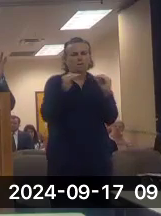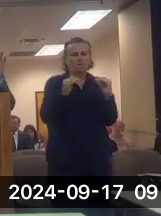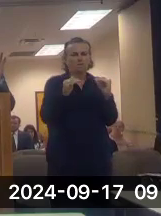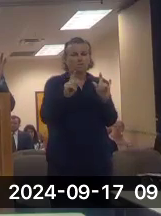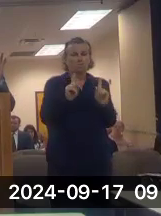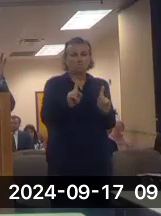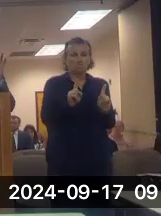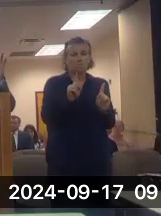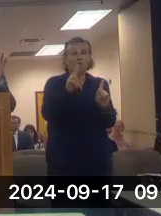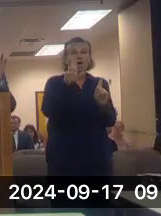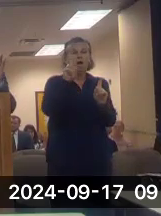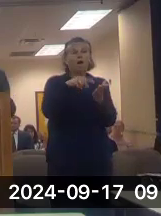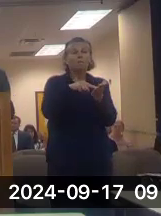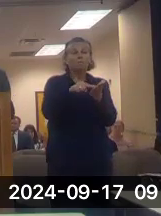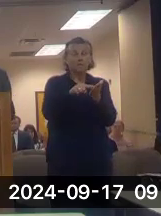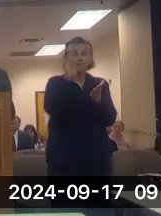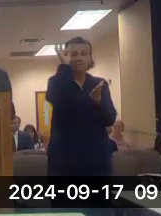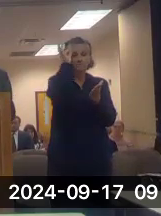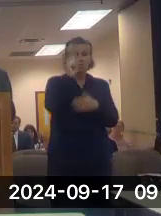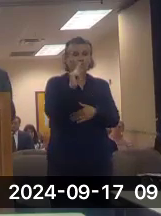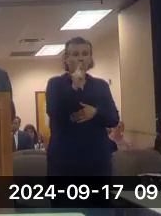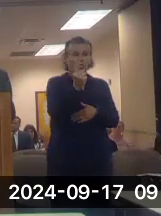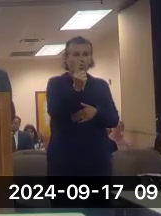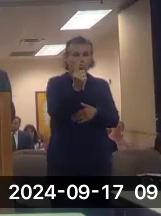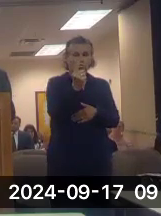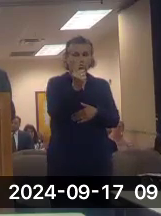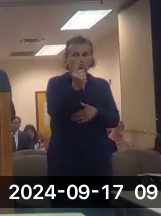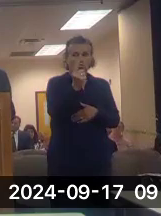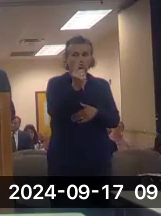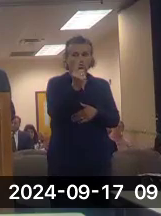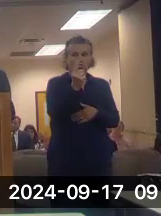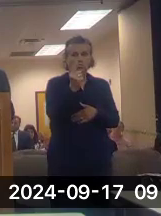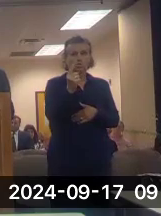Reginald Parson: unpaid. Federal. First, st Reginald Parson: you ban Reginald Parson: paid stately.